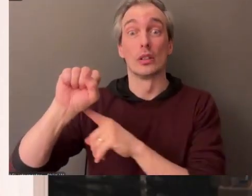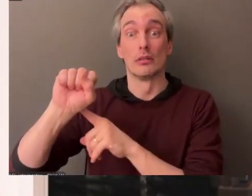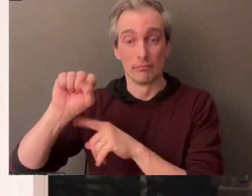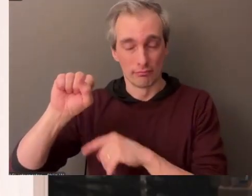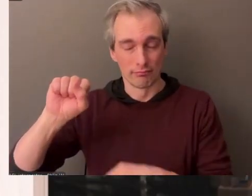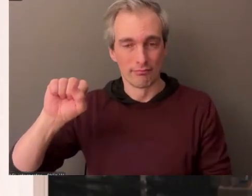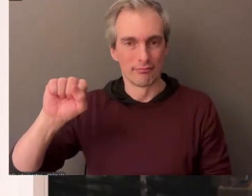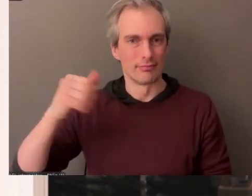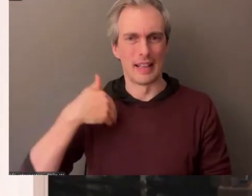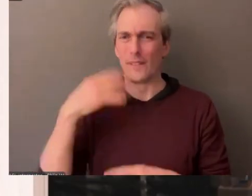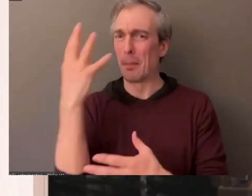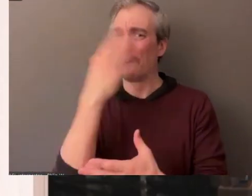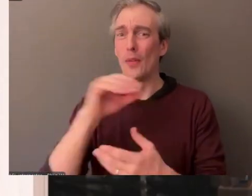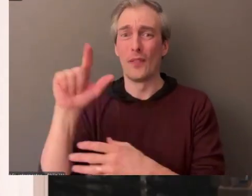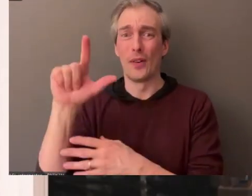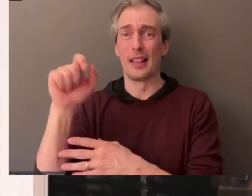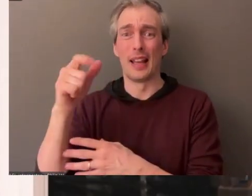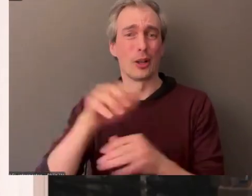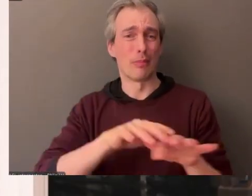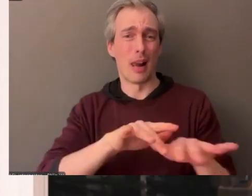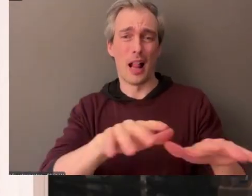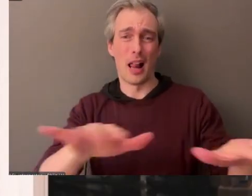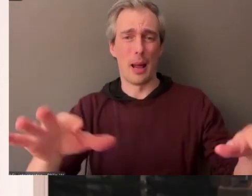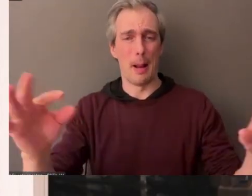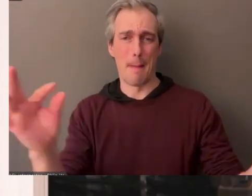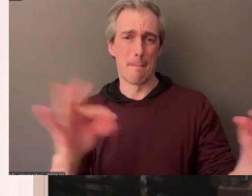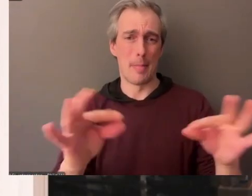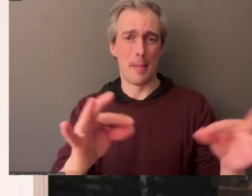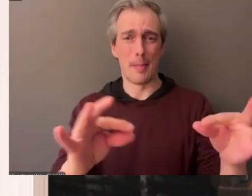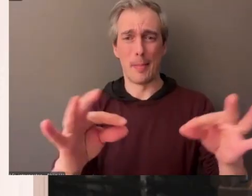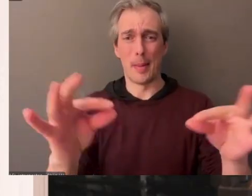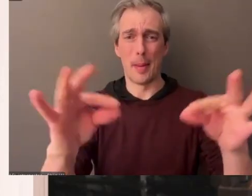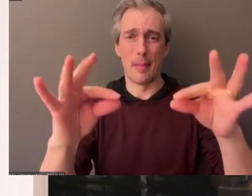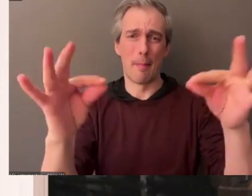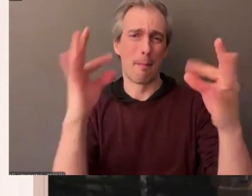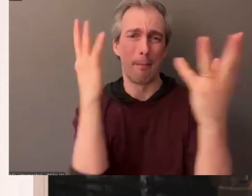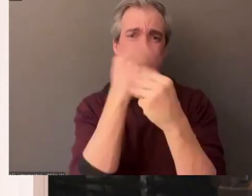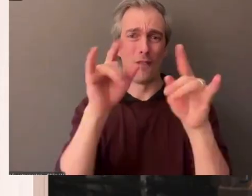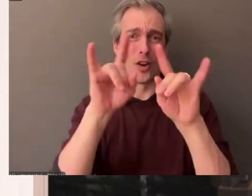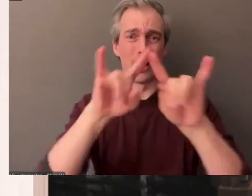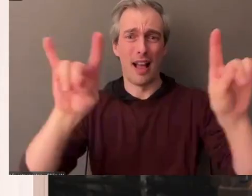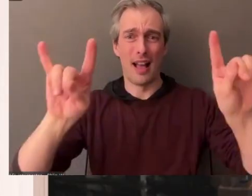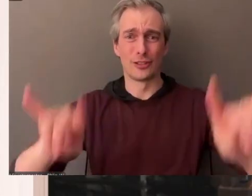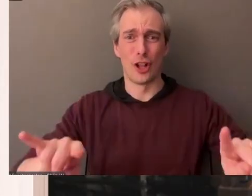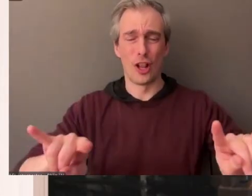And look! They can build a beautiful castle with the Lego blocks. They can also build a really ugly castle with the Lego blocks.